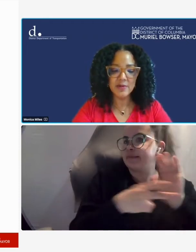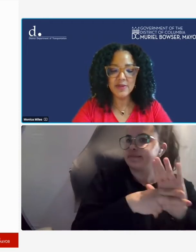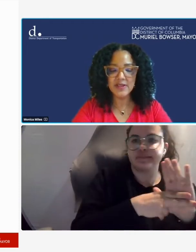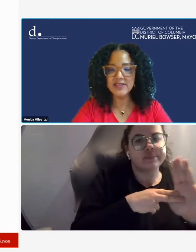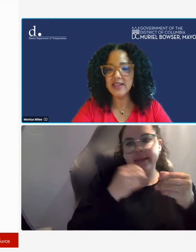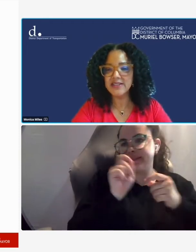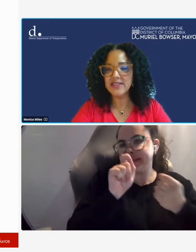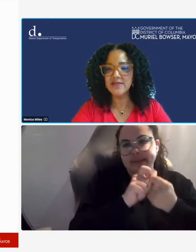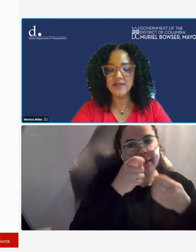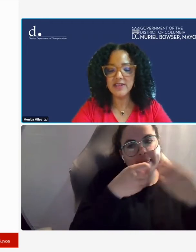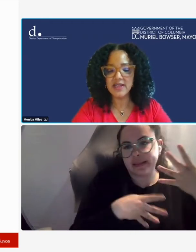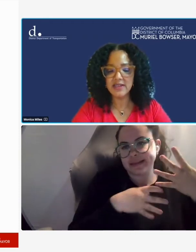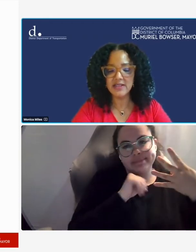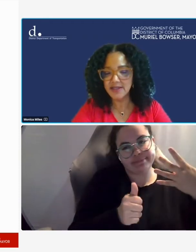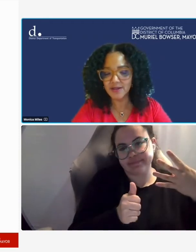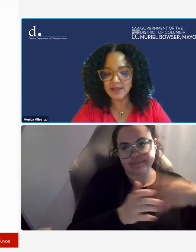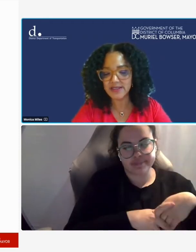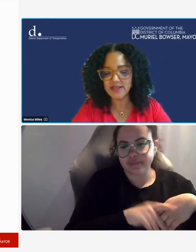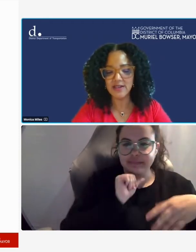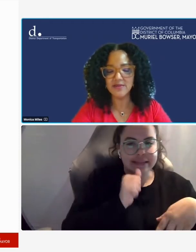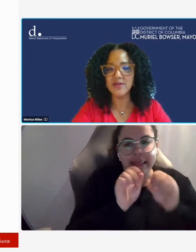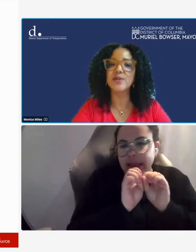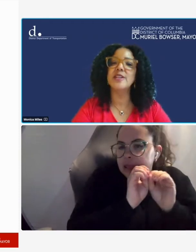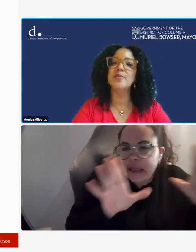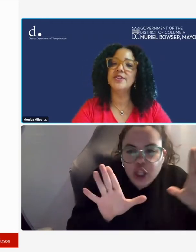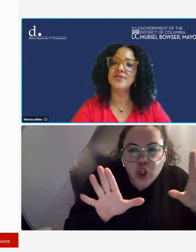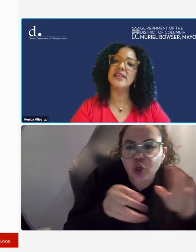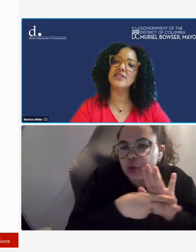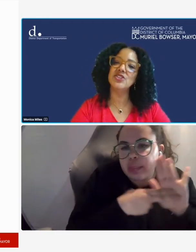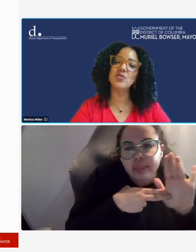it's not it doesn't give any kind of clear list of related party transactions so we're going to